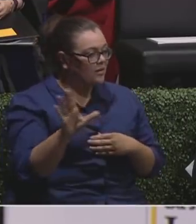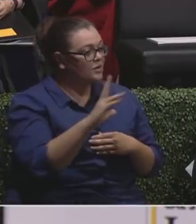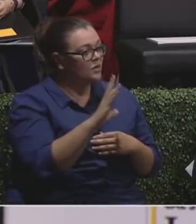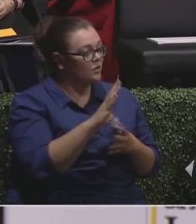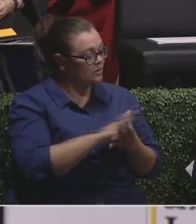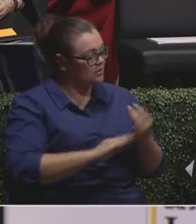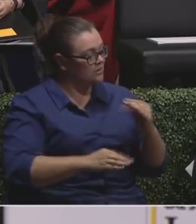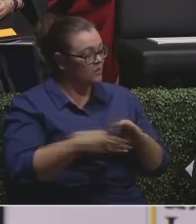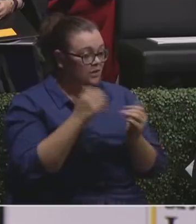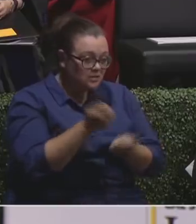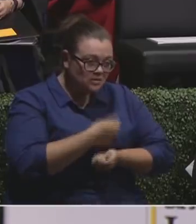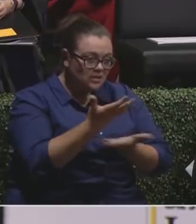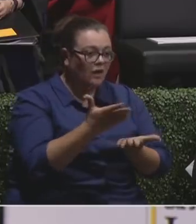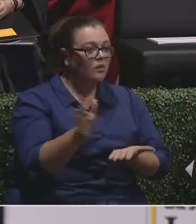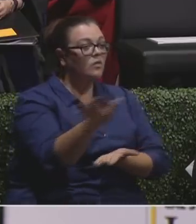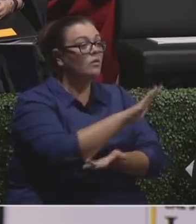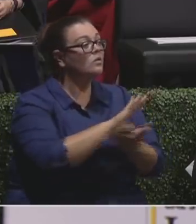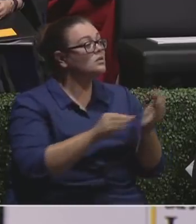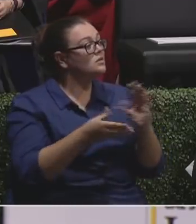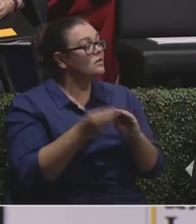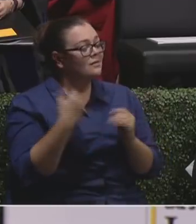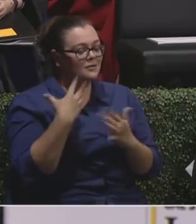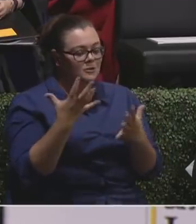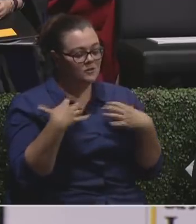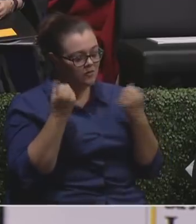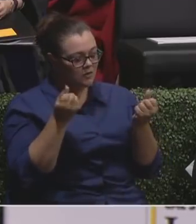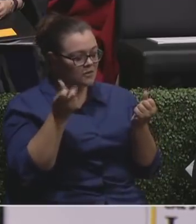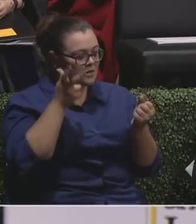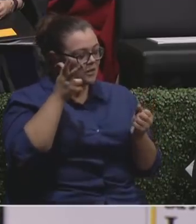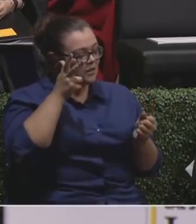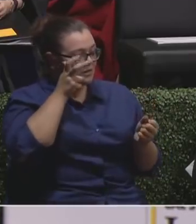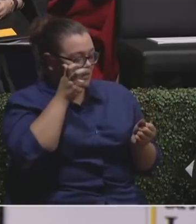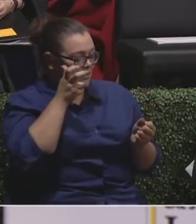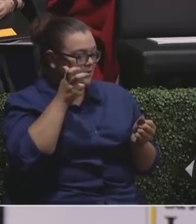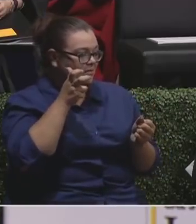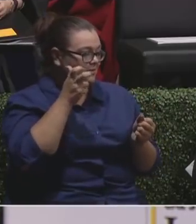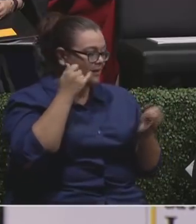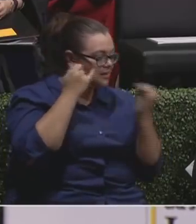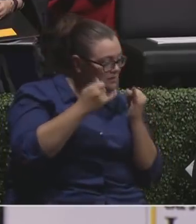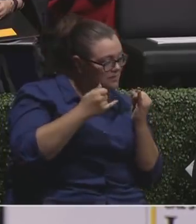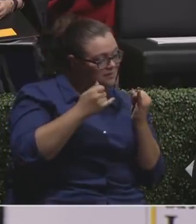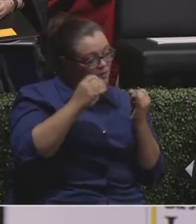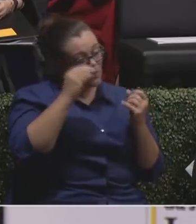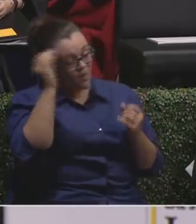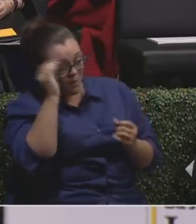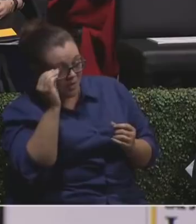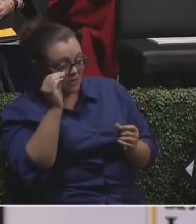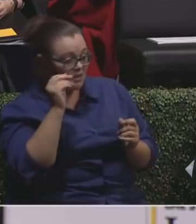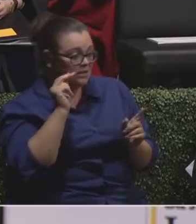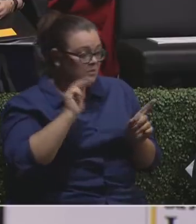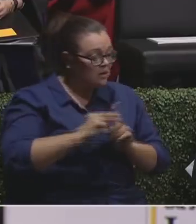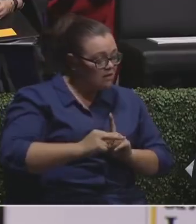WHEN TO LISTEN. NOW THE STORIES OF THOSE YOU LIVE WITH AND TO THOSE YOU SERVE SERVE.